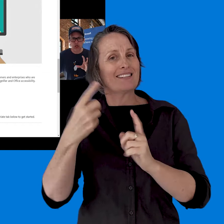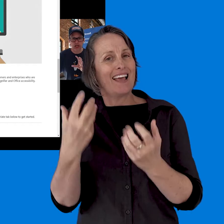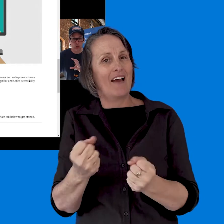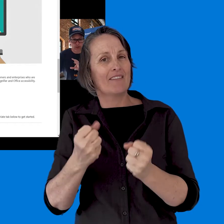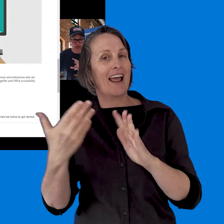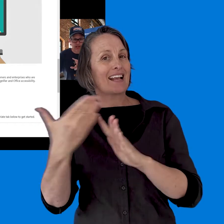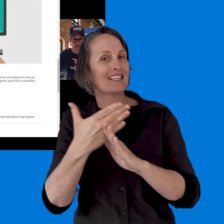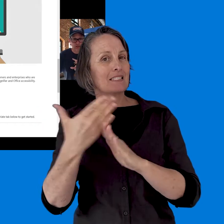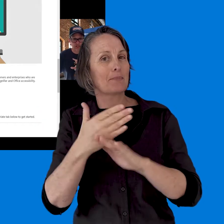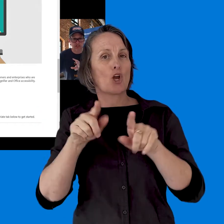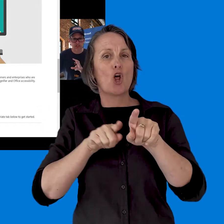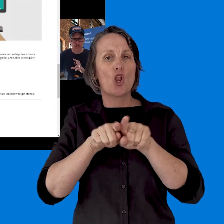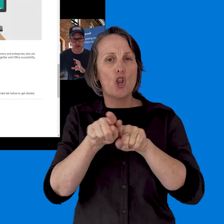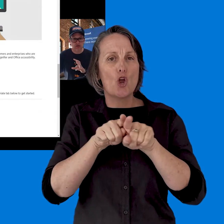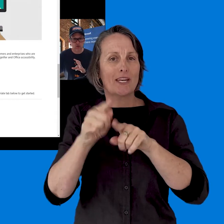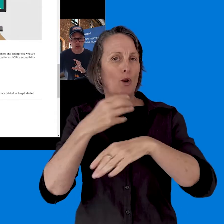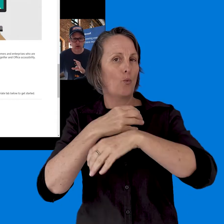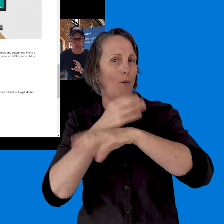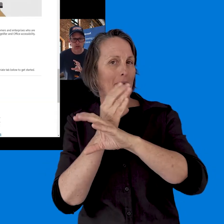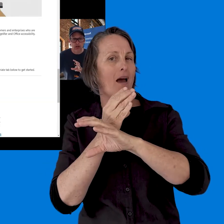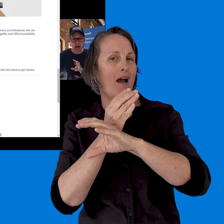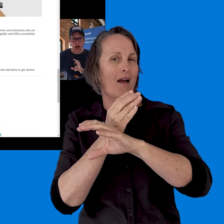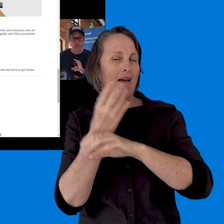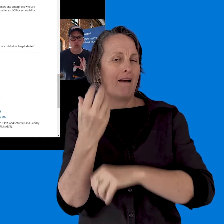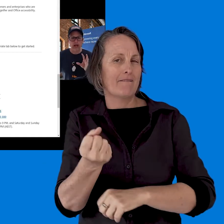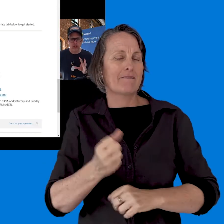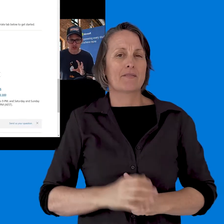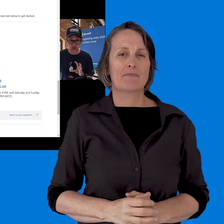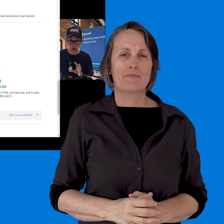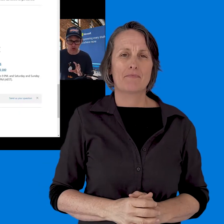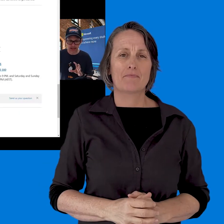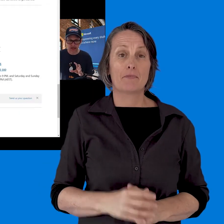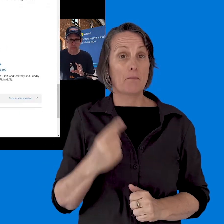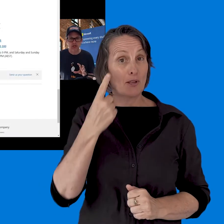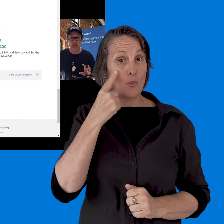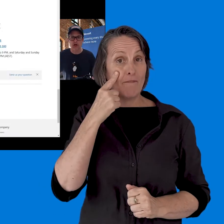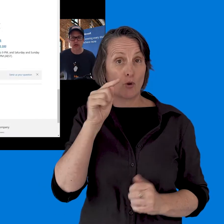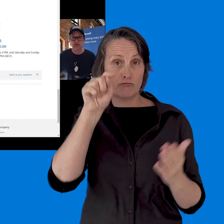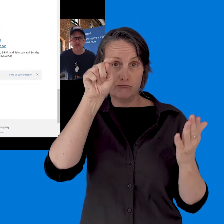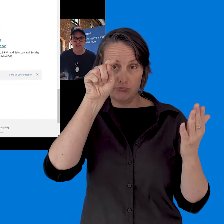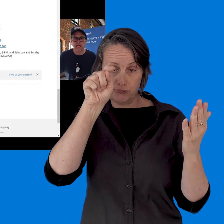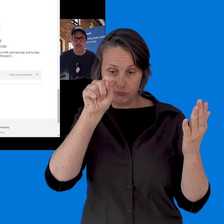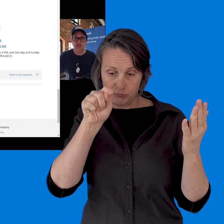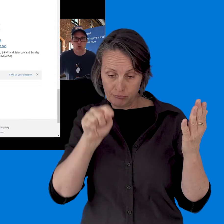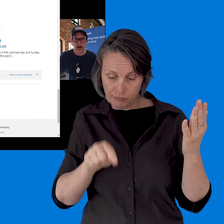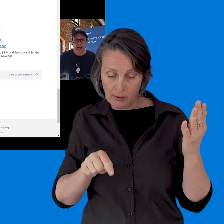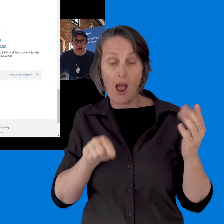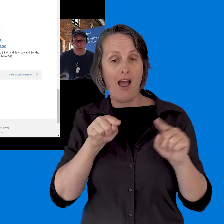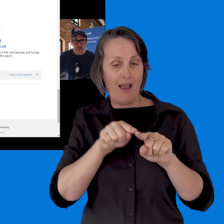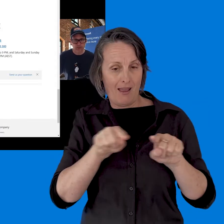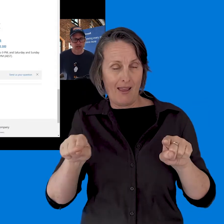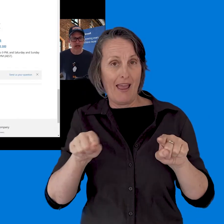Learning webinar series is in there as well. But when you scroll down, you're going to see there's an 1800 number.